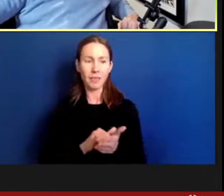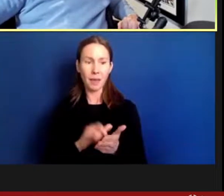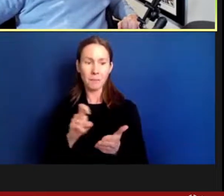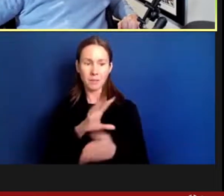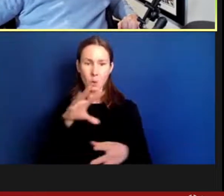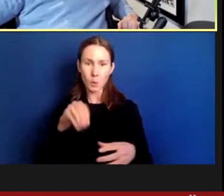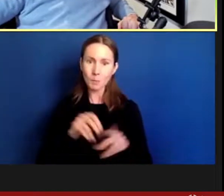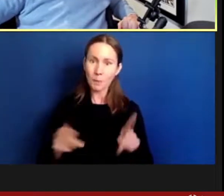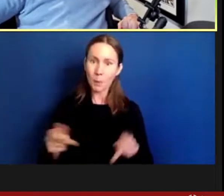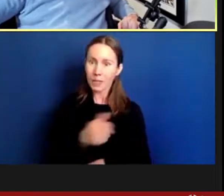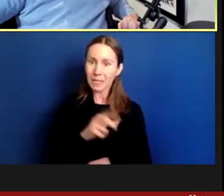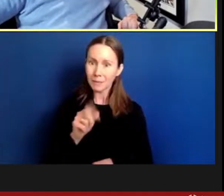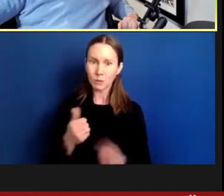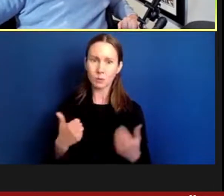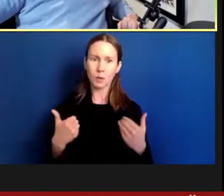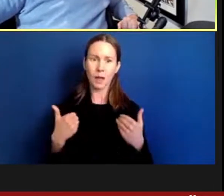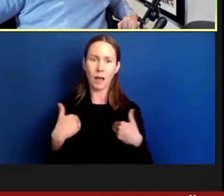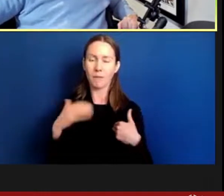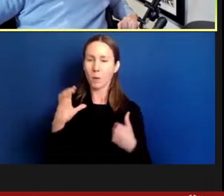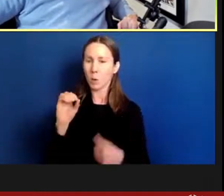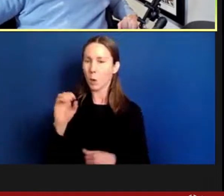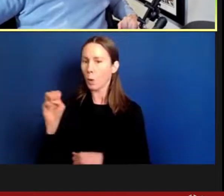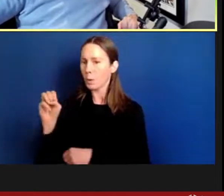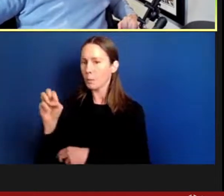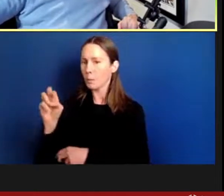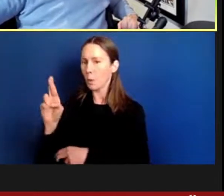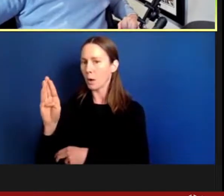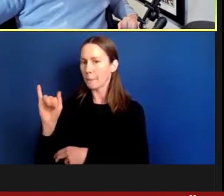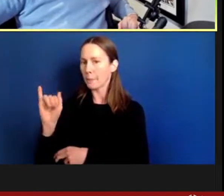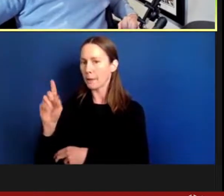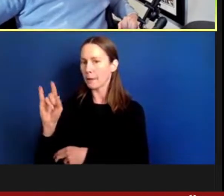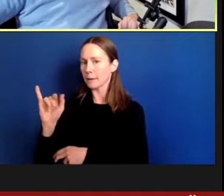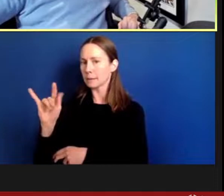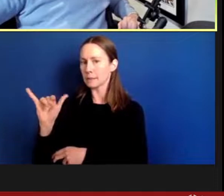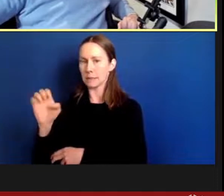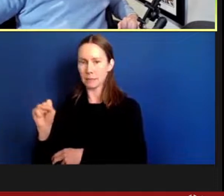that had comorbidities that place them at particular risk for contracting the virus